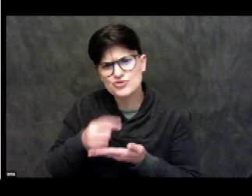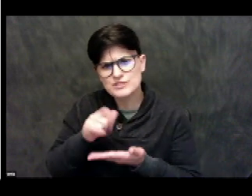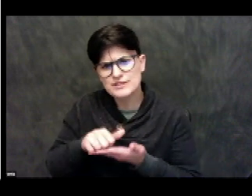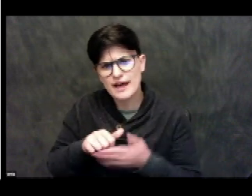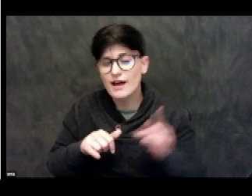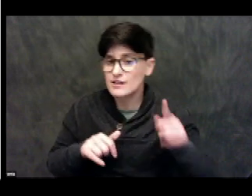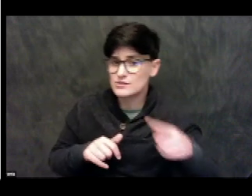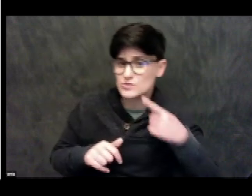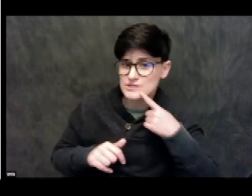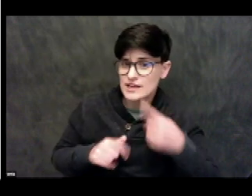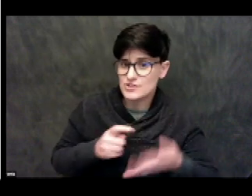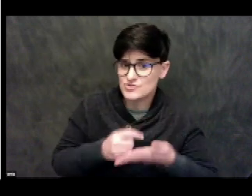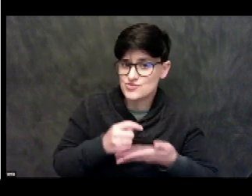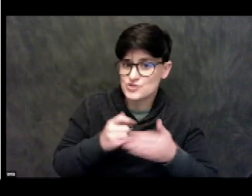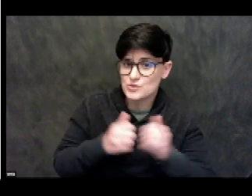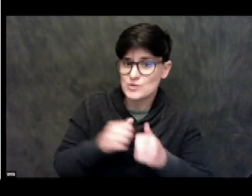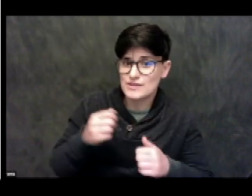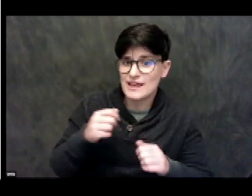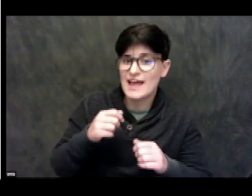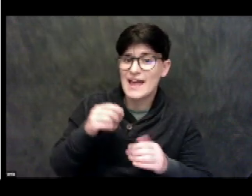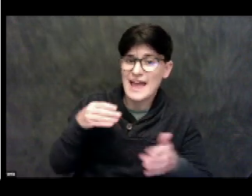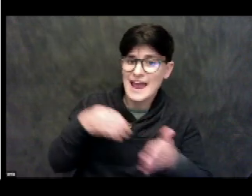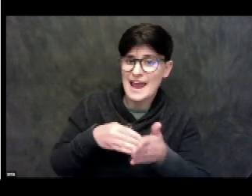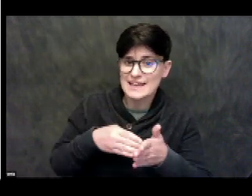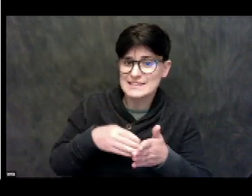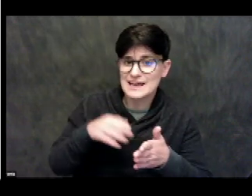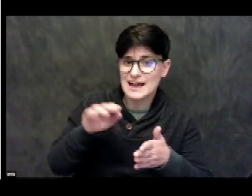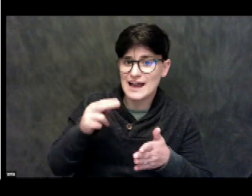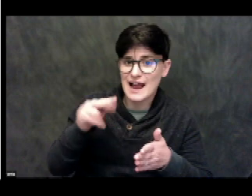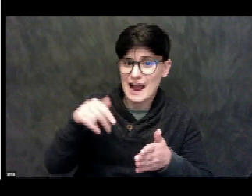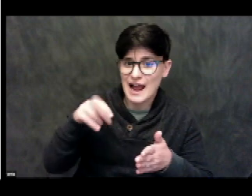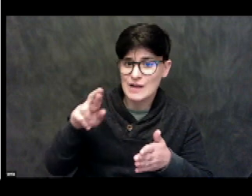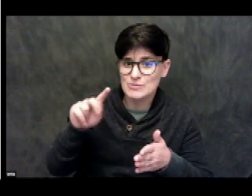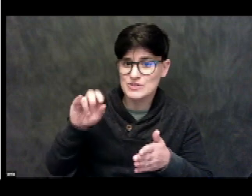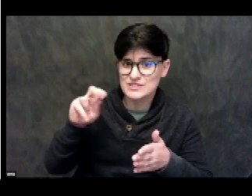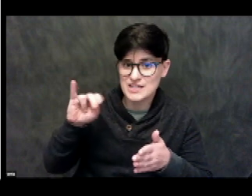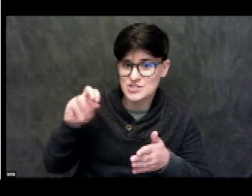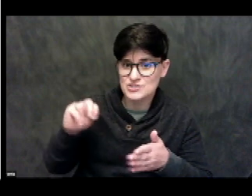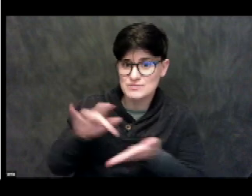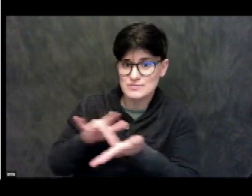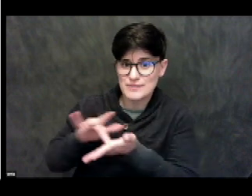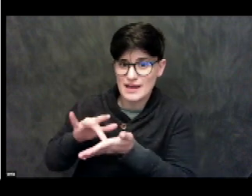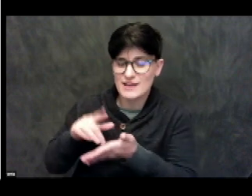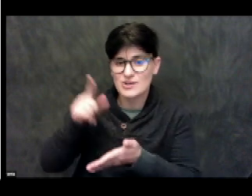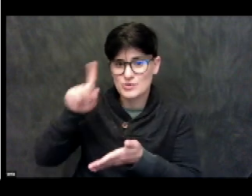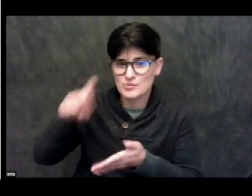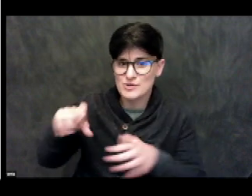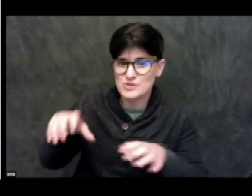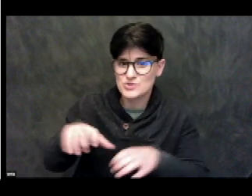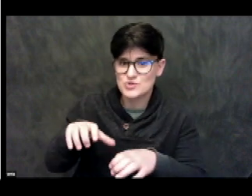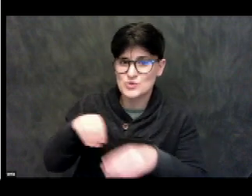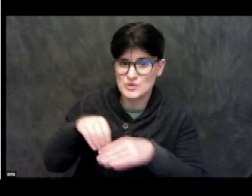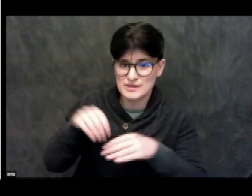anti hypertension medications and it has to be done on an emergency basis basically, is that right? Yes. Yeah, it can be.